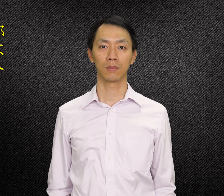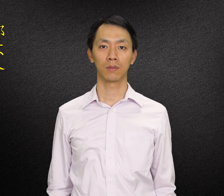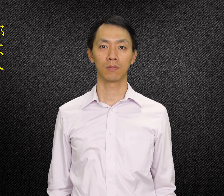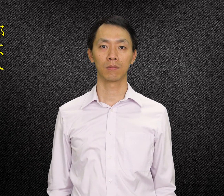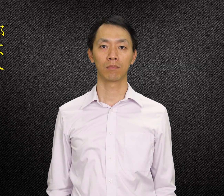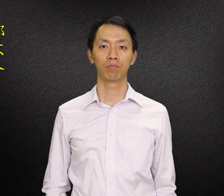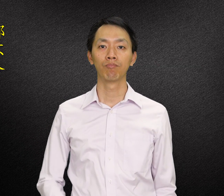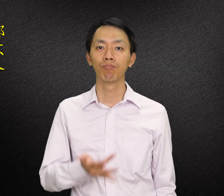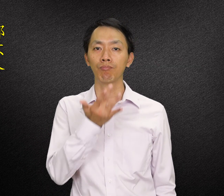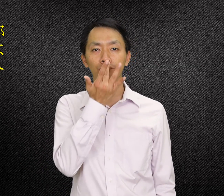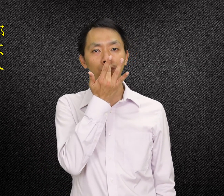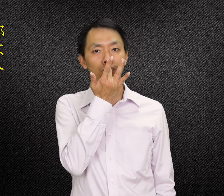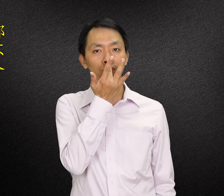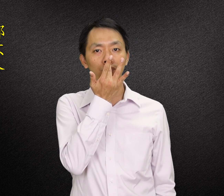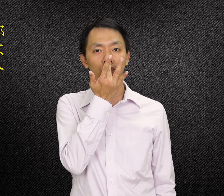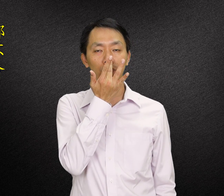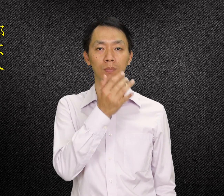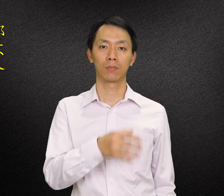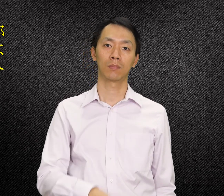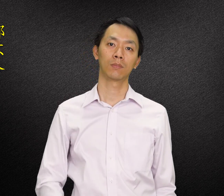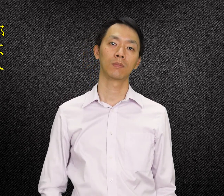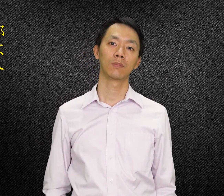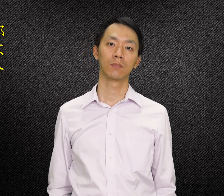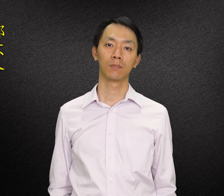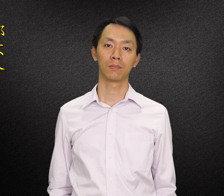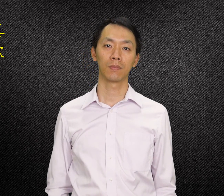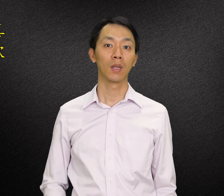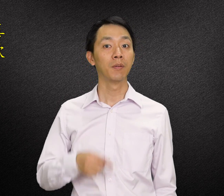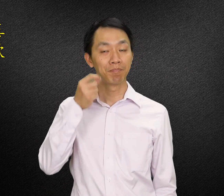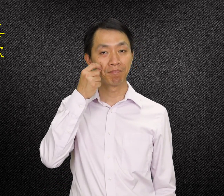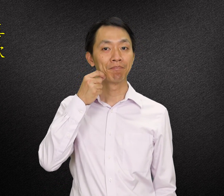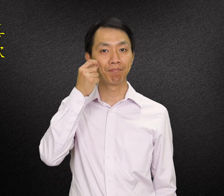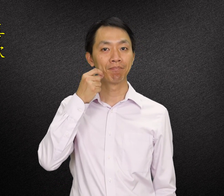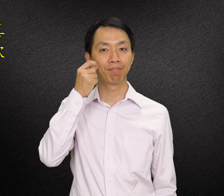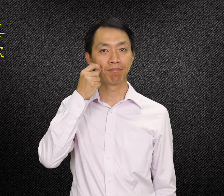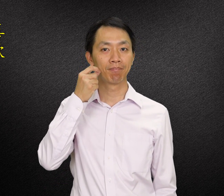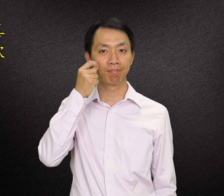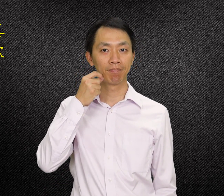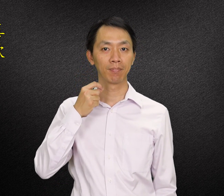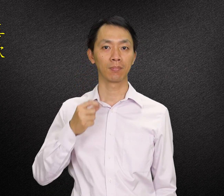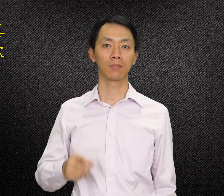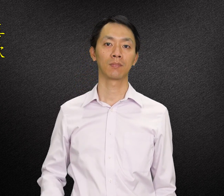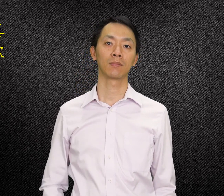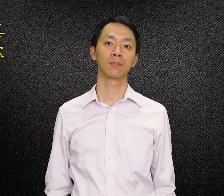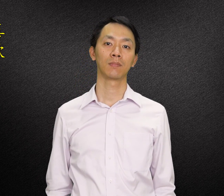know nothing about like